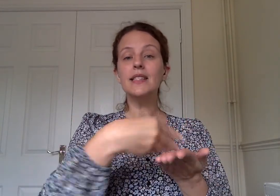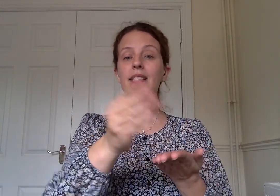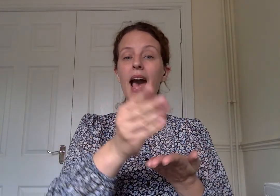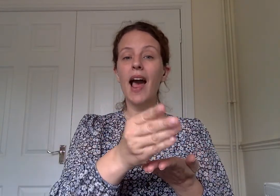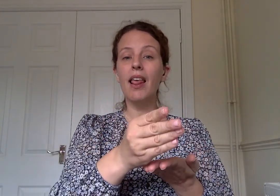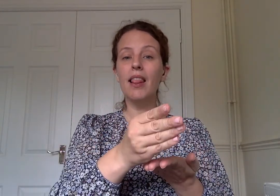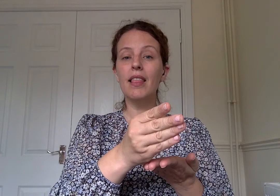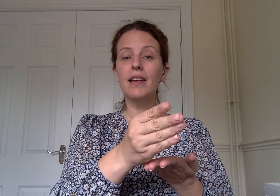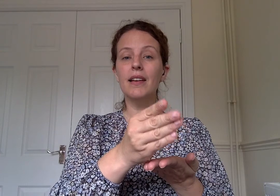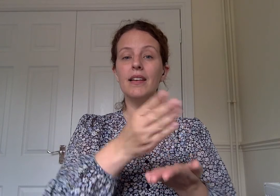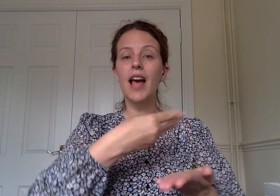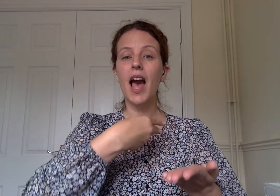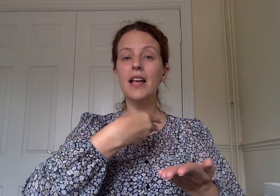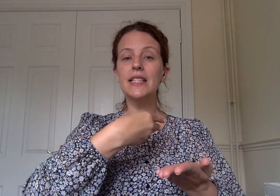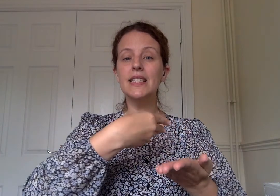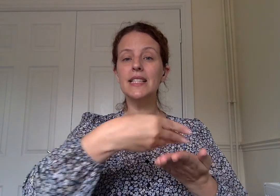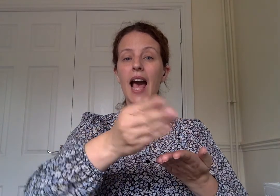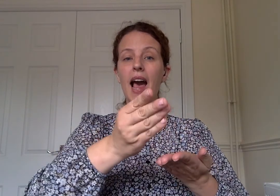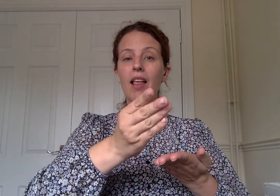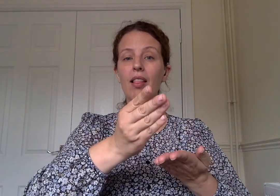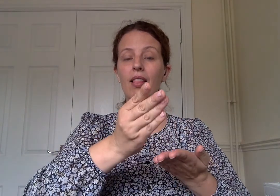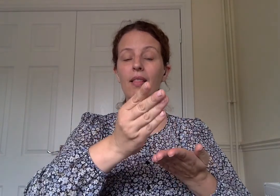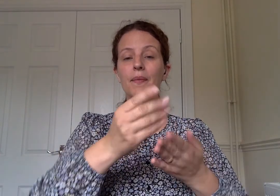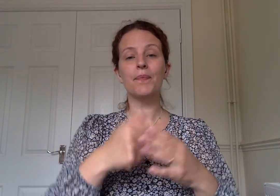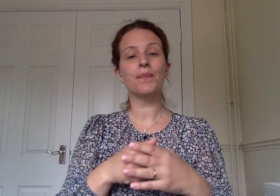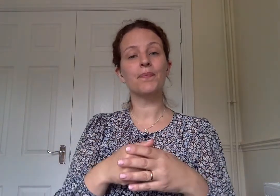Sell